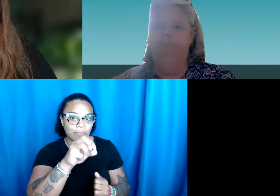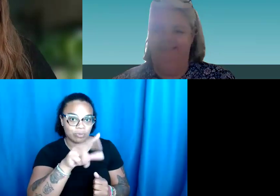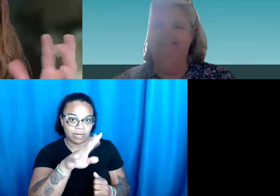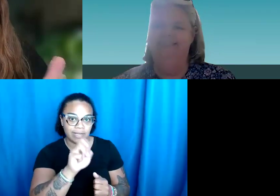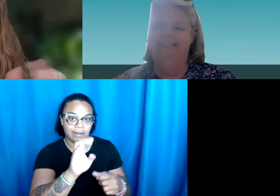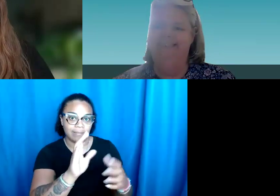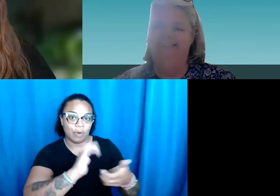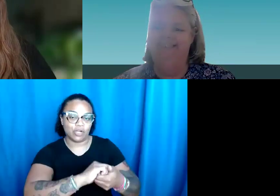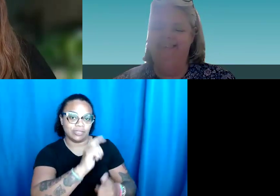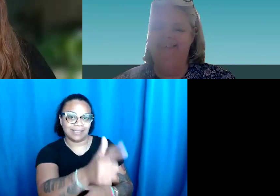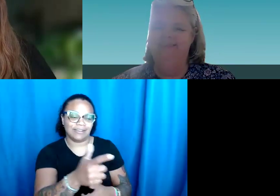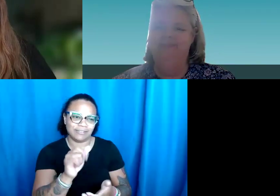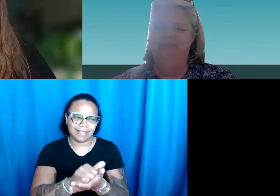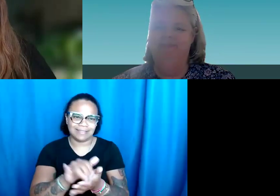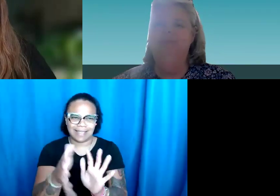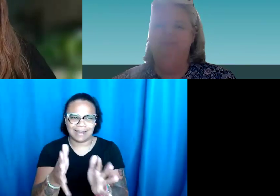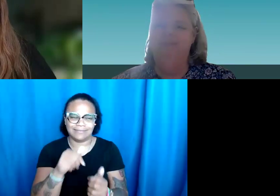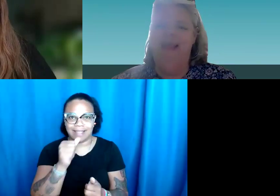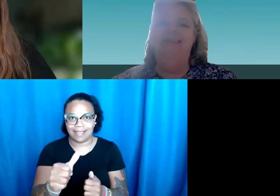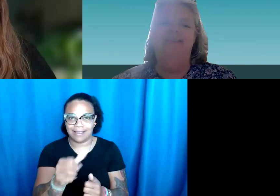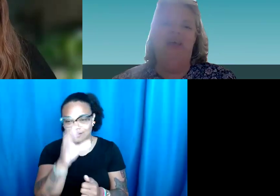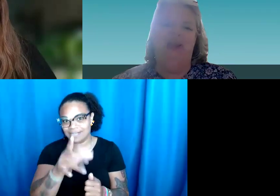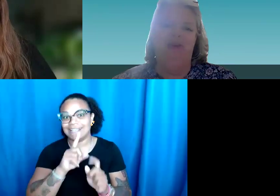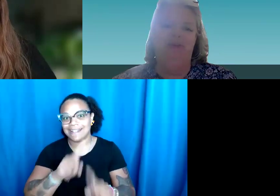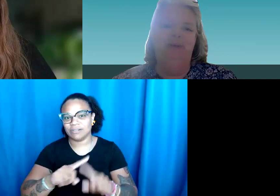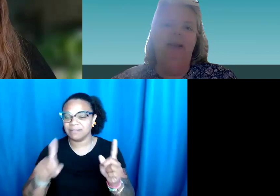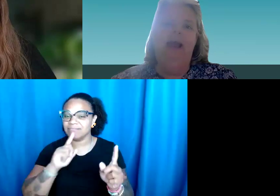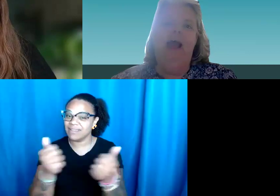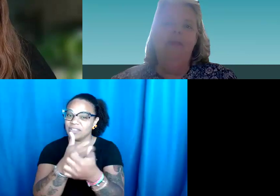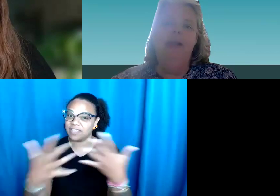But it is everything. Thank you.